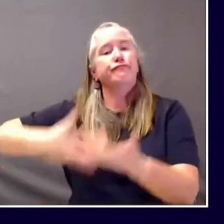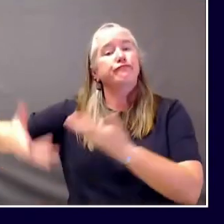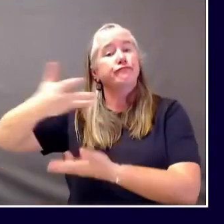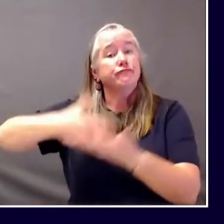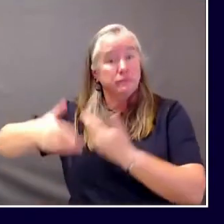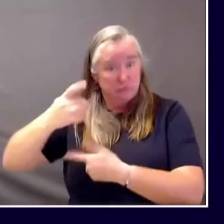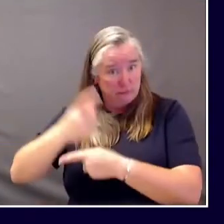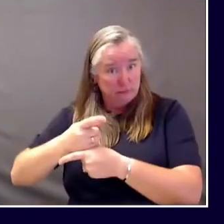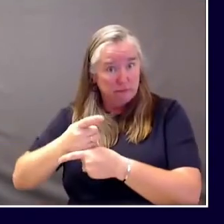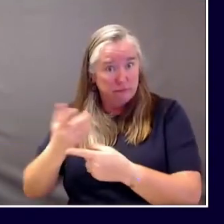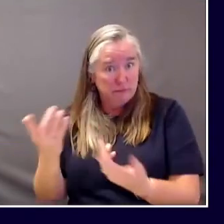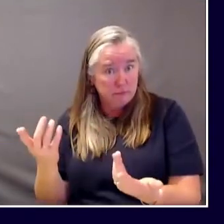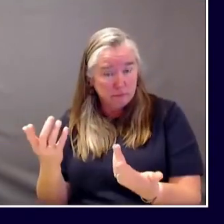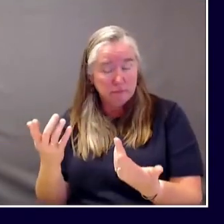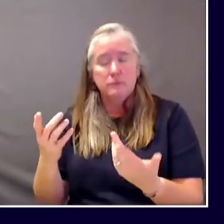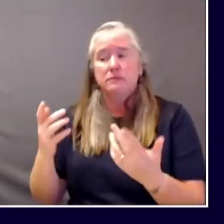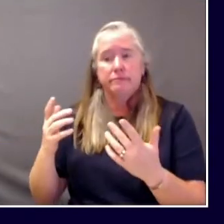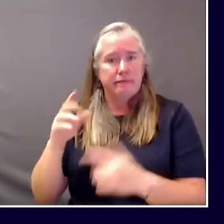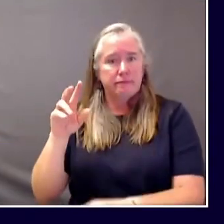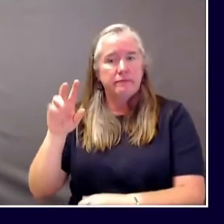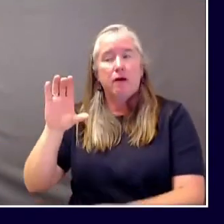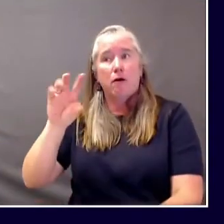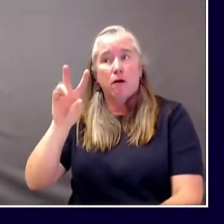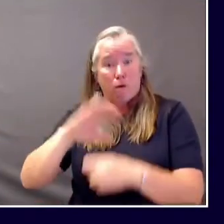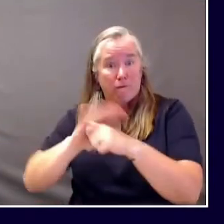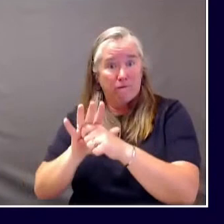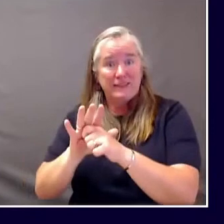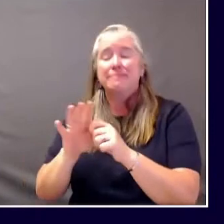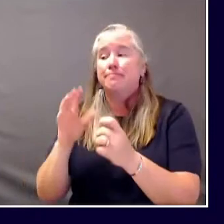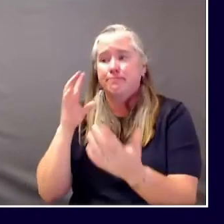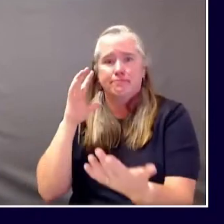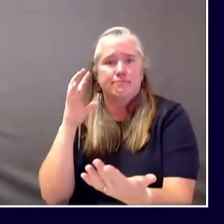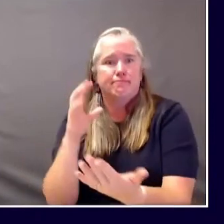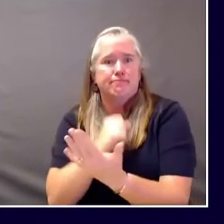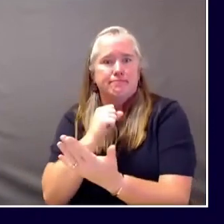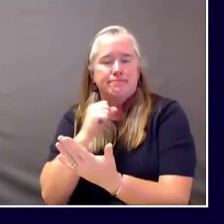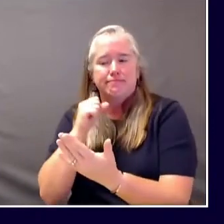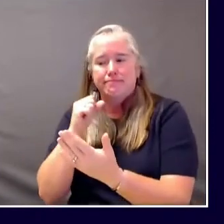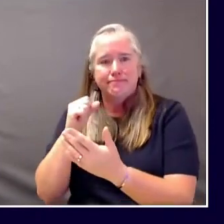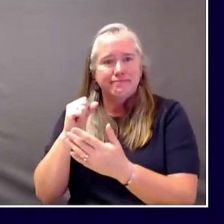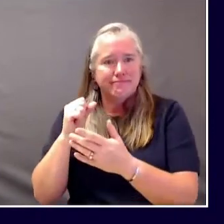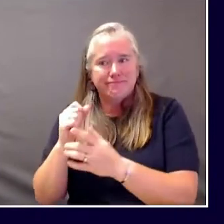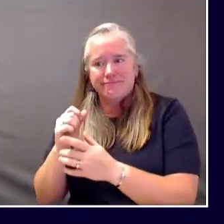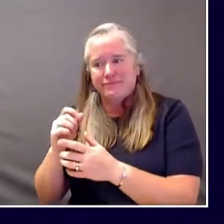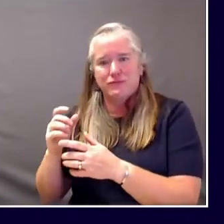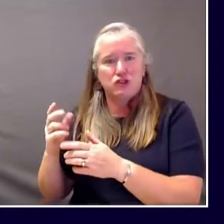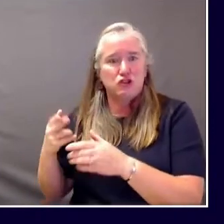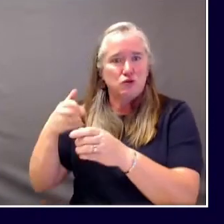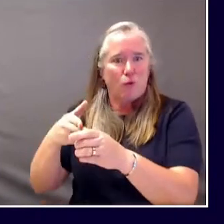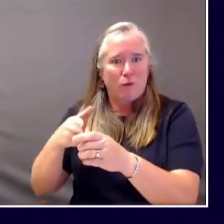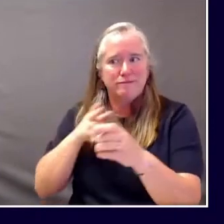which means that the virus can